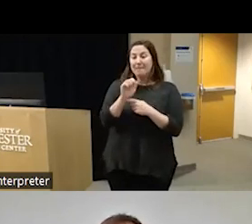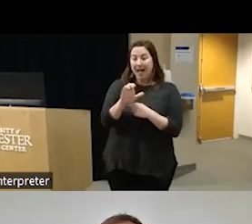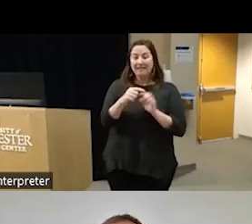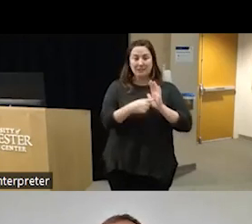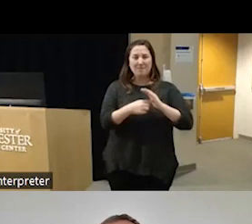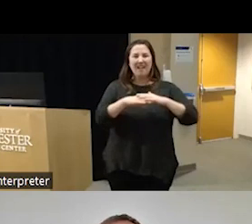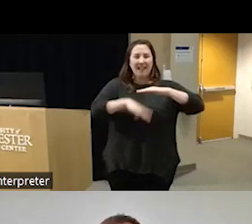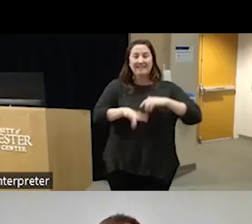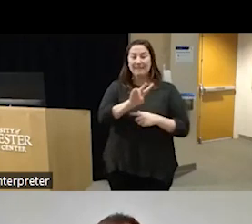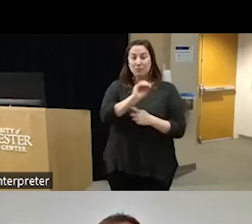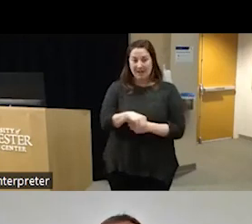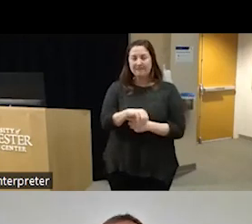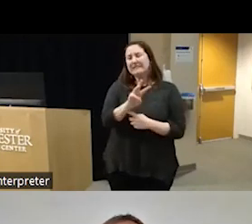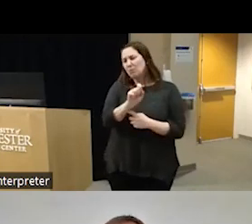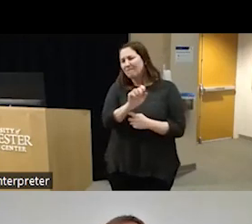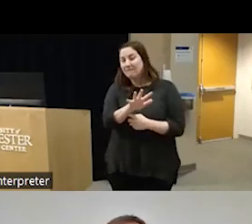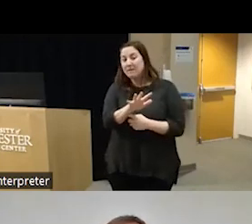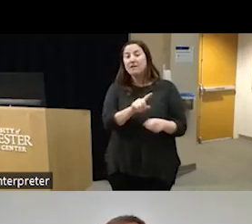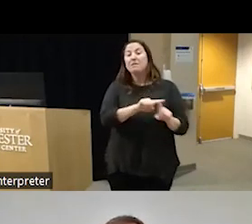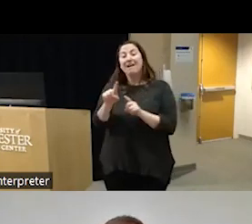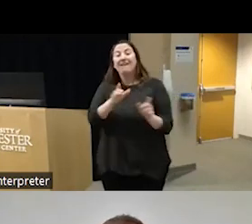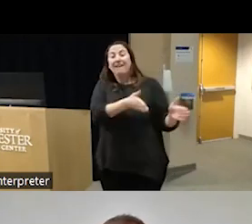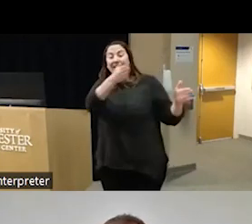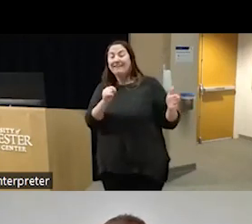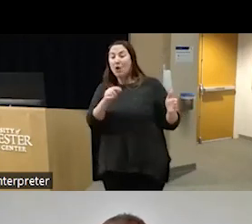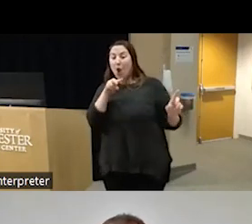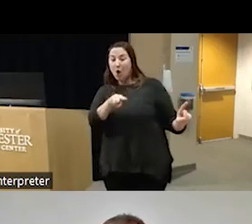But look at these relatively young schizophrenia affected patients.